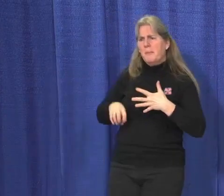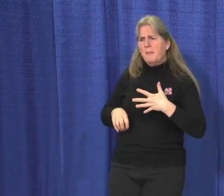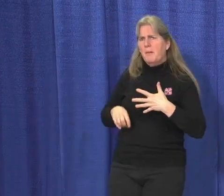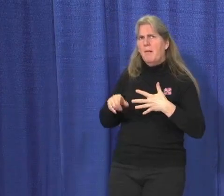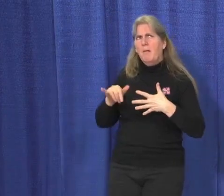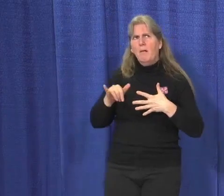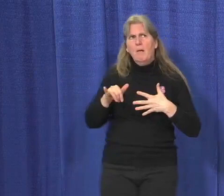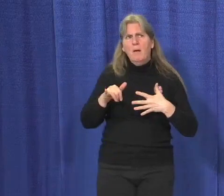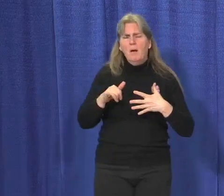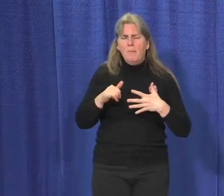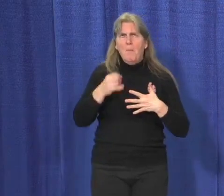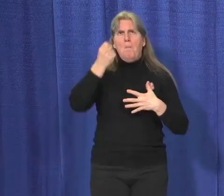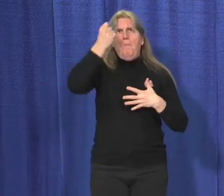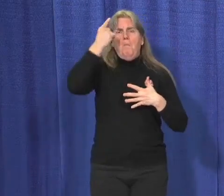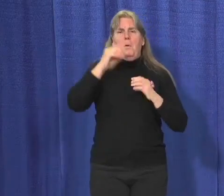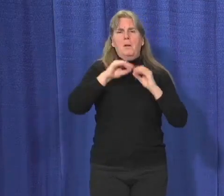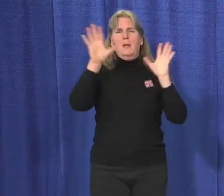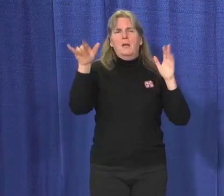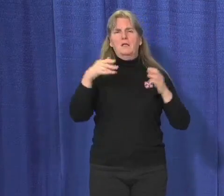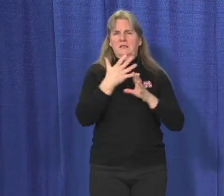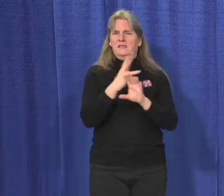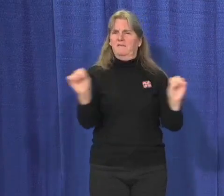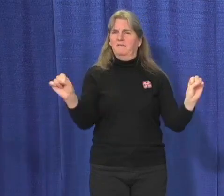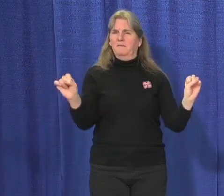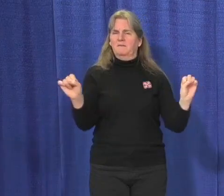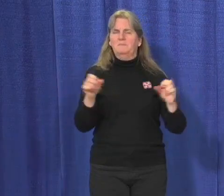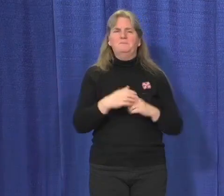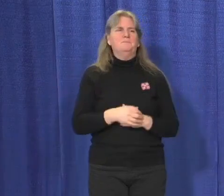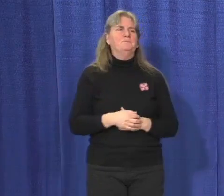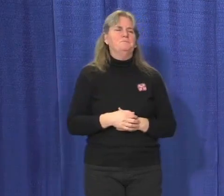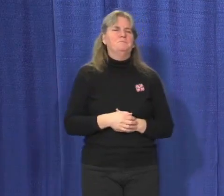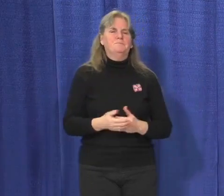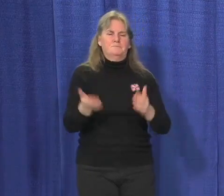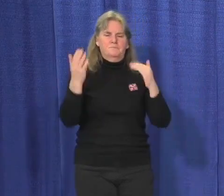are still holding back. Pat: We will now move to